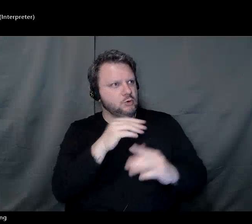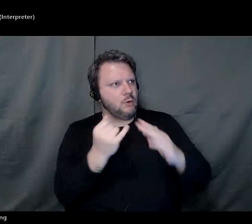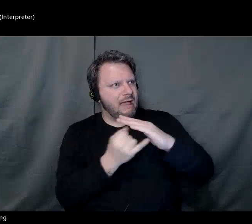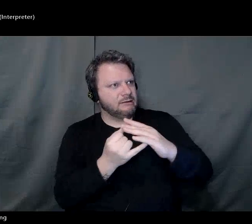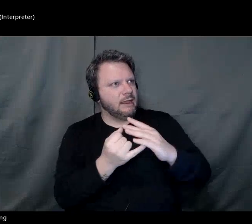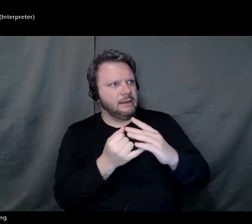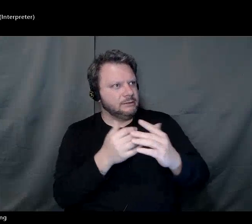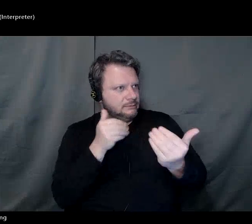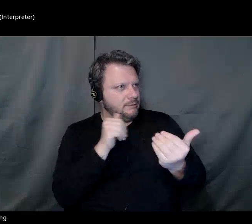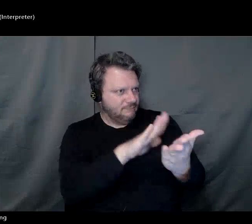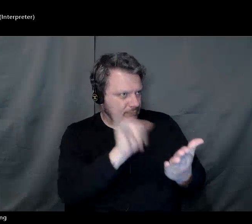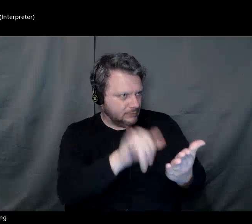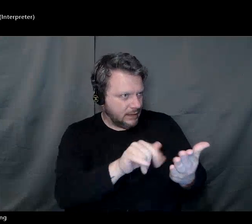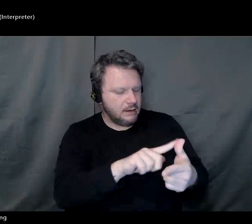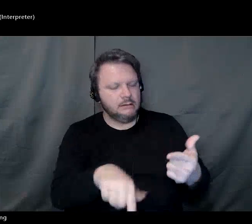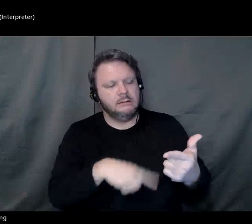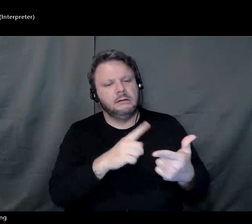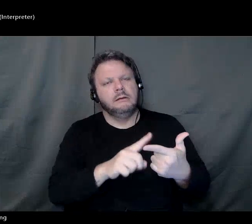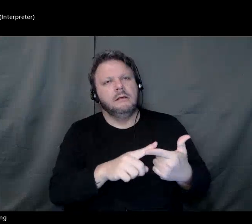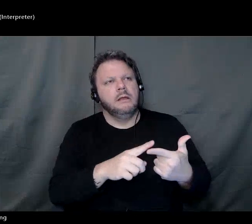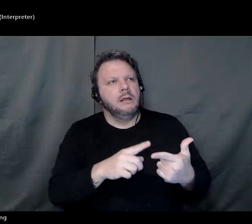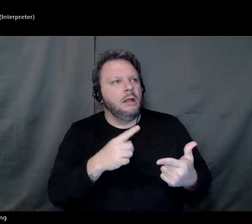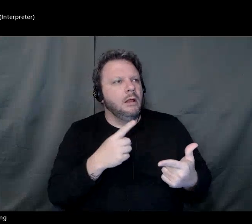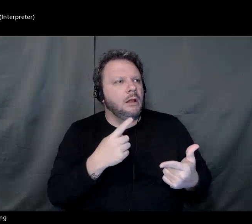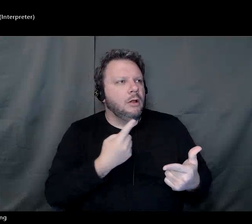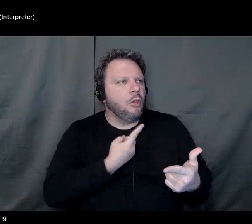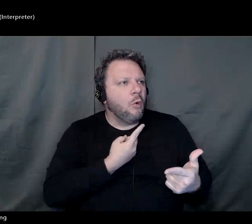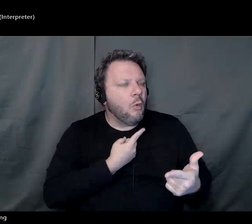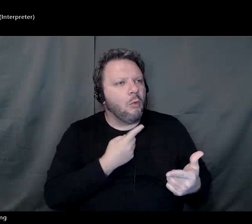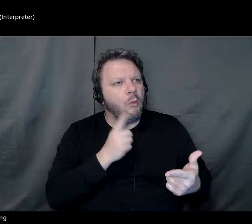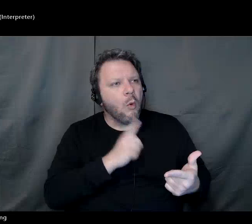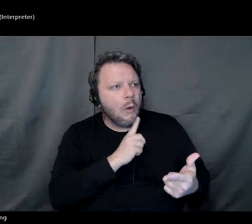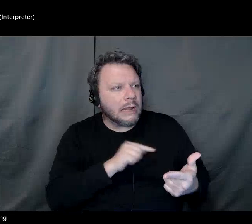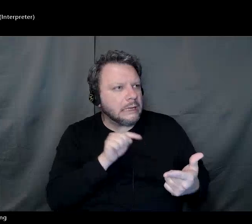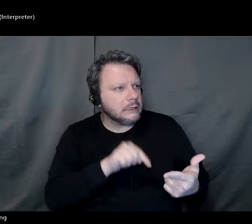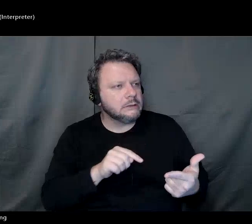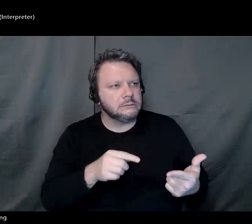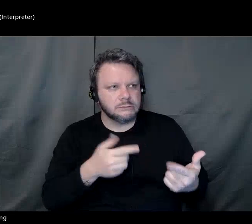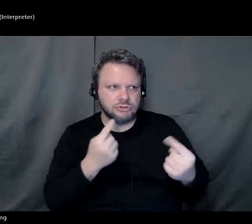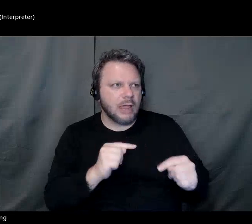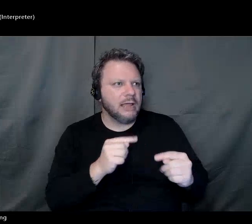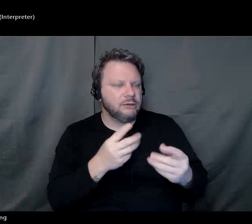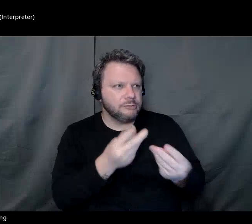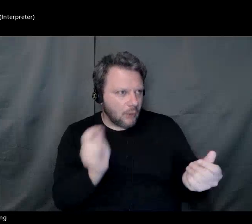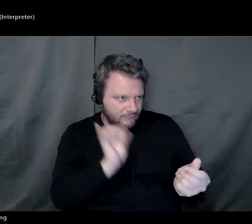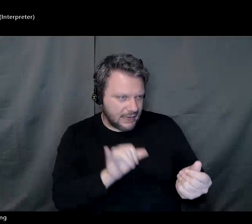We're trying to tackle. Loneliness. Here's what we here's how we understand the problems.